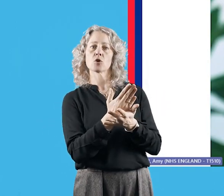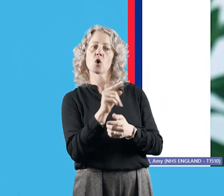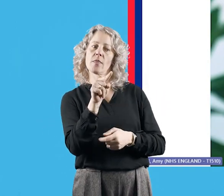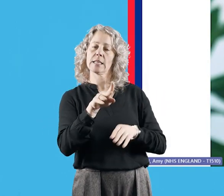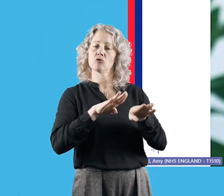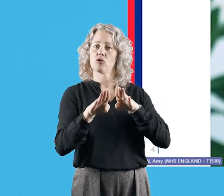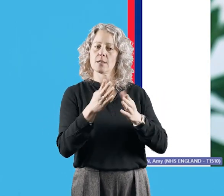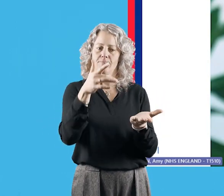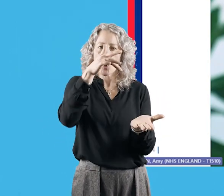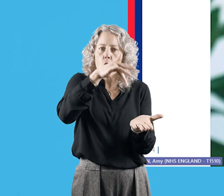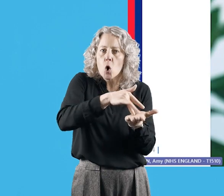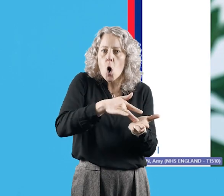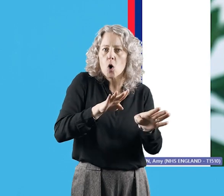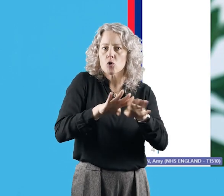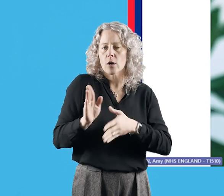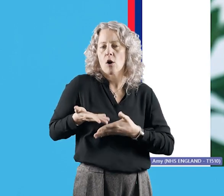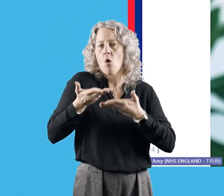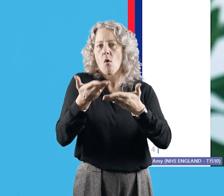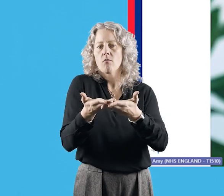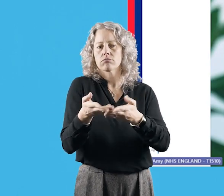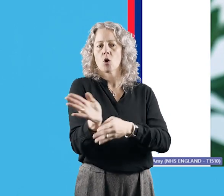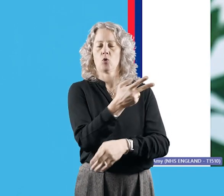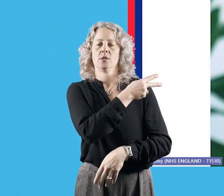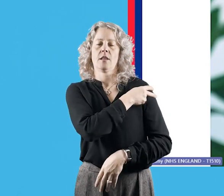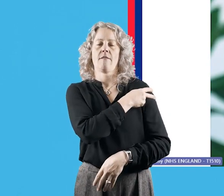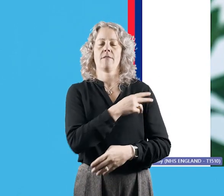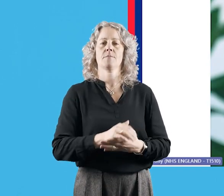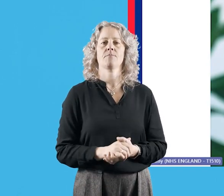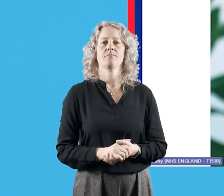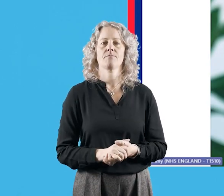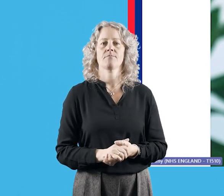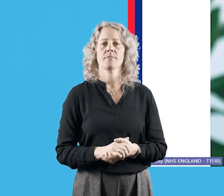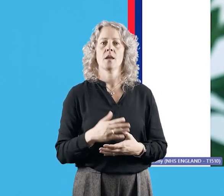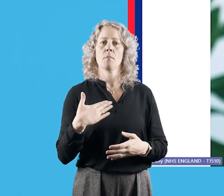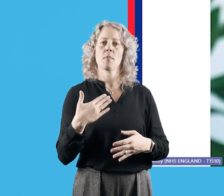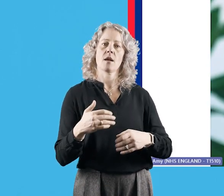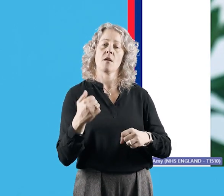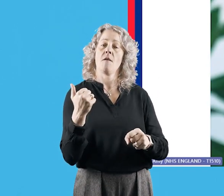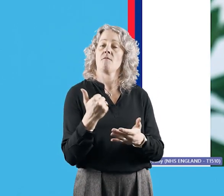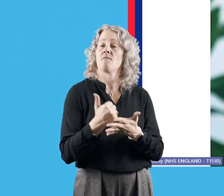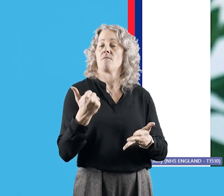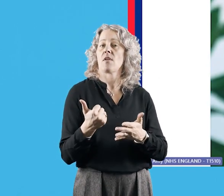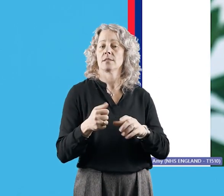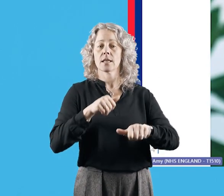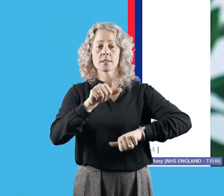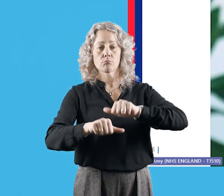their core training offer for their staff. We have made excellent progress to ensure this is the case.